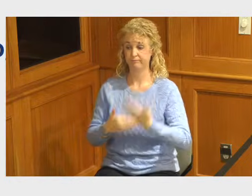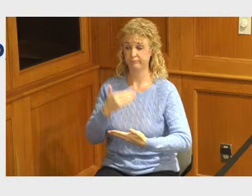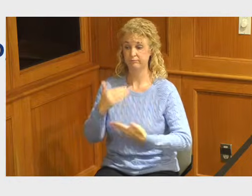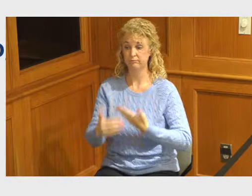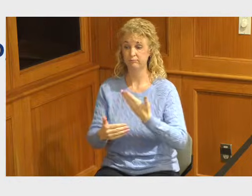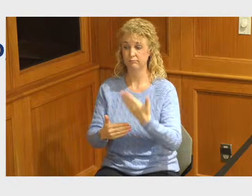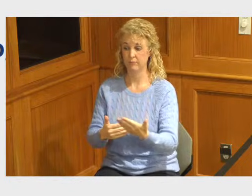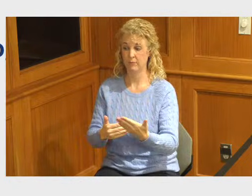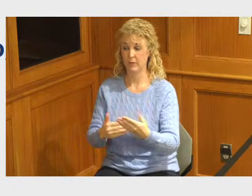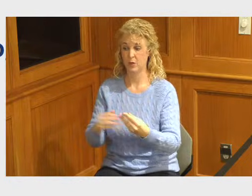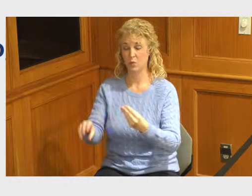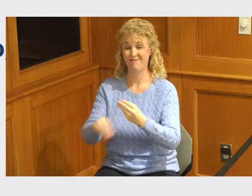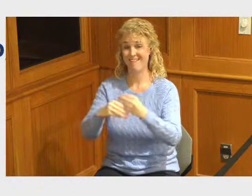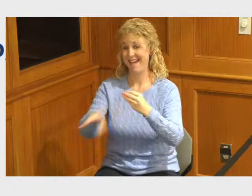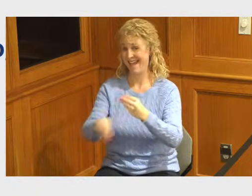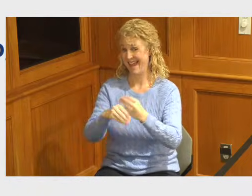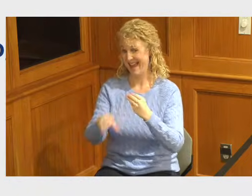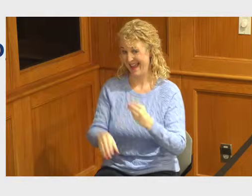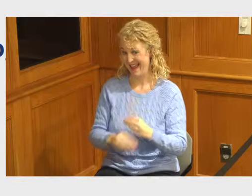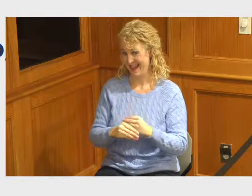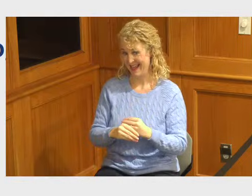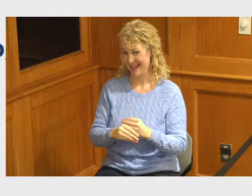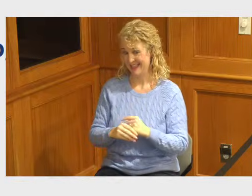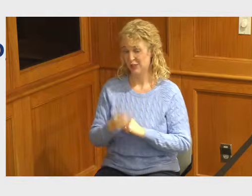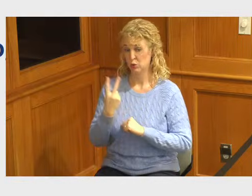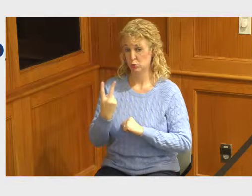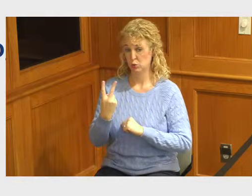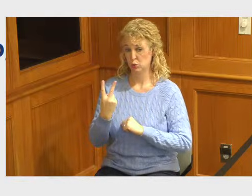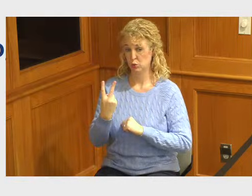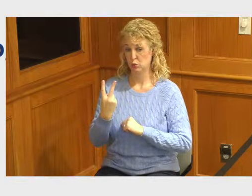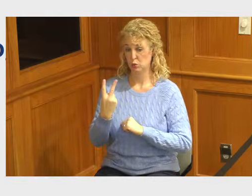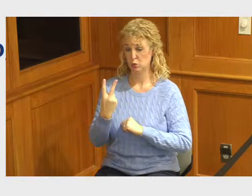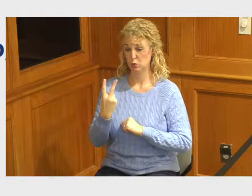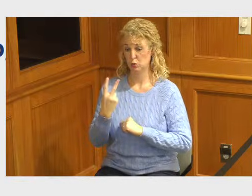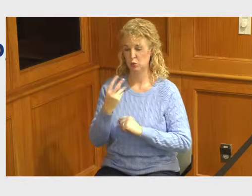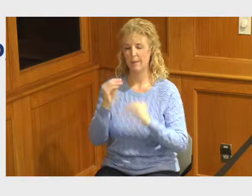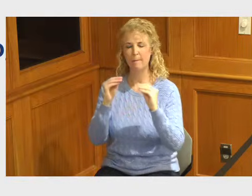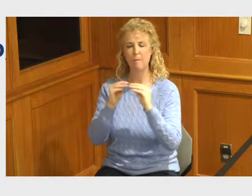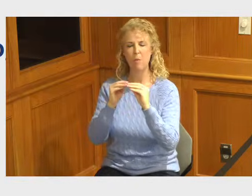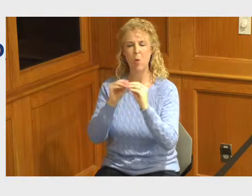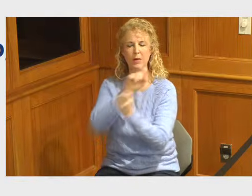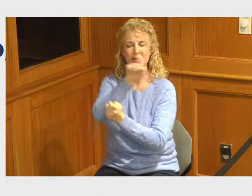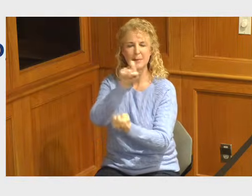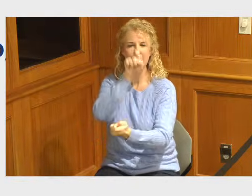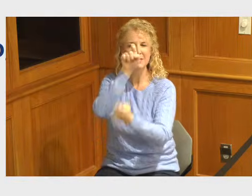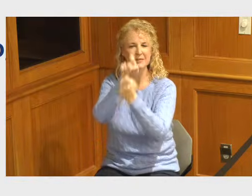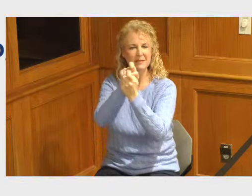some in these meet settings and otherwise sort of added some more clarity around your goals around